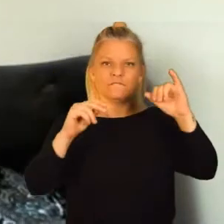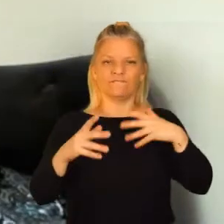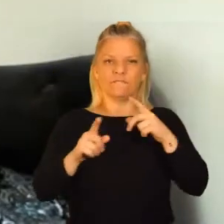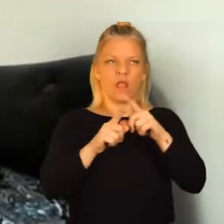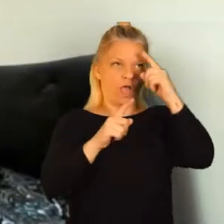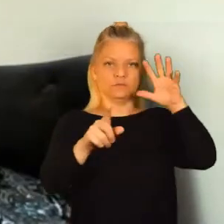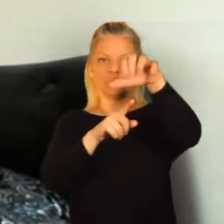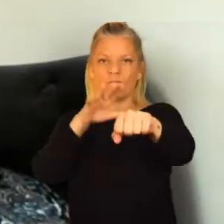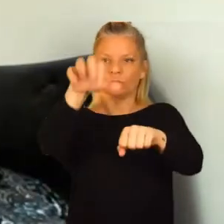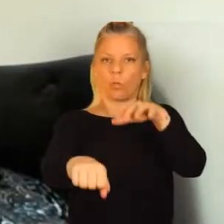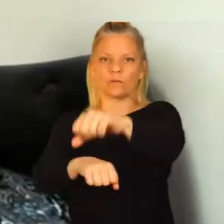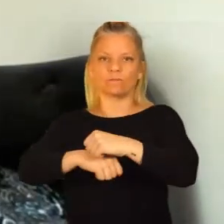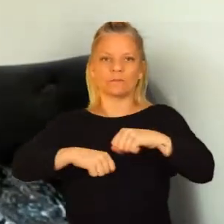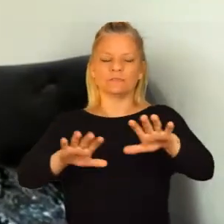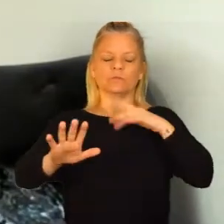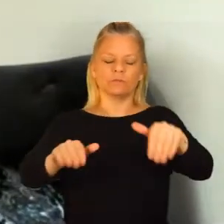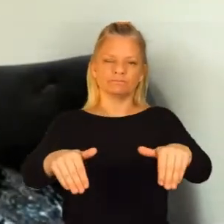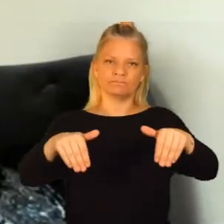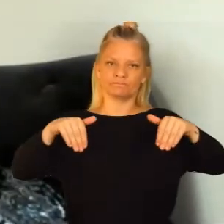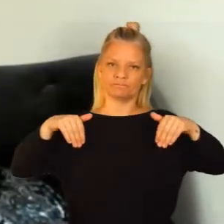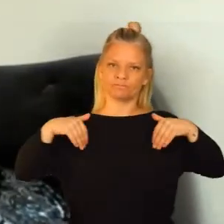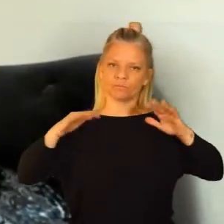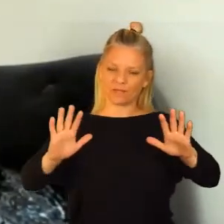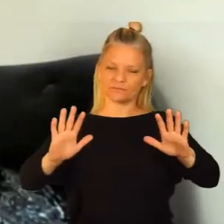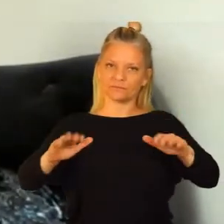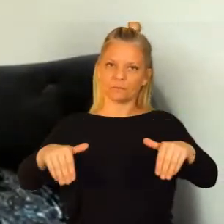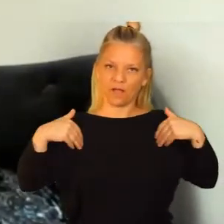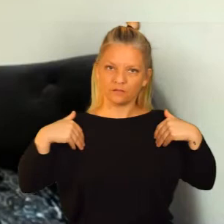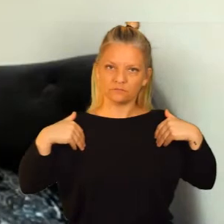So if I'm worrying that I'm being a bit too forward and saying too much I might say you know